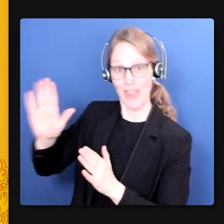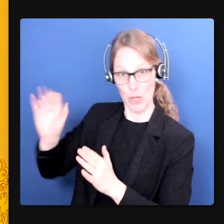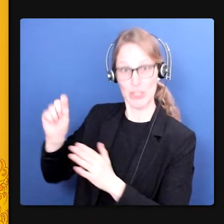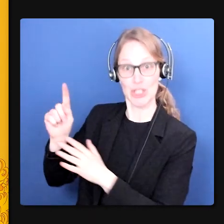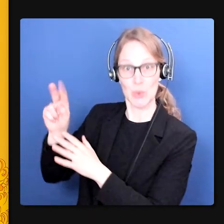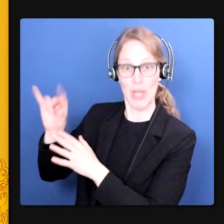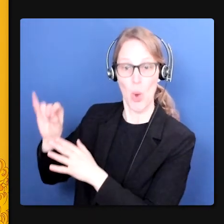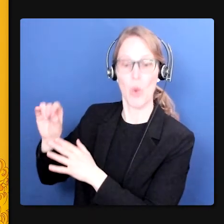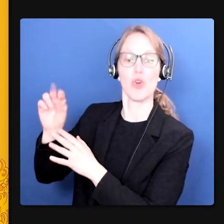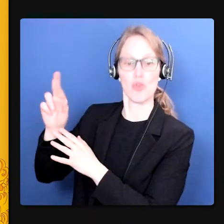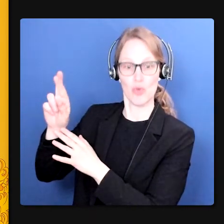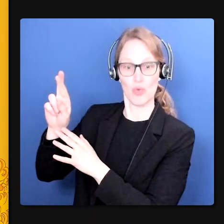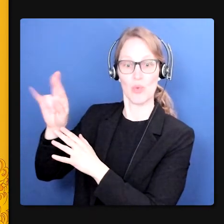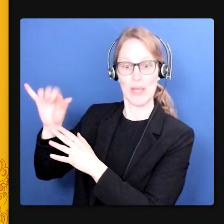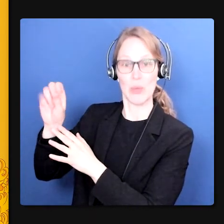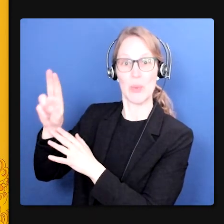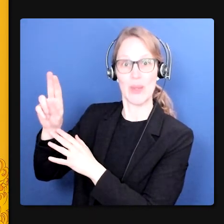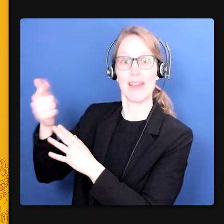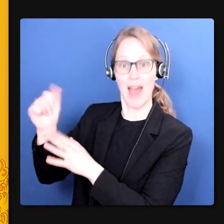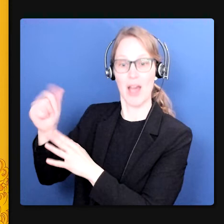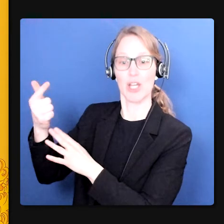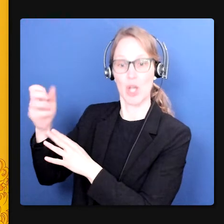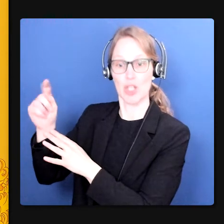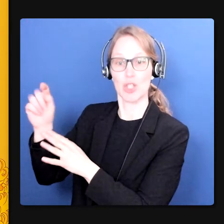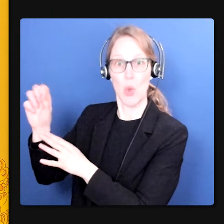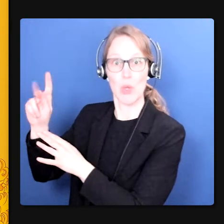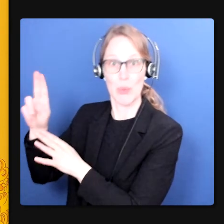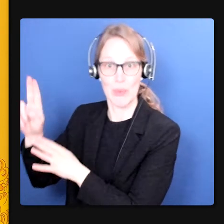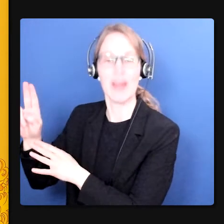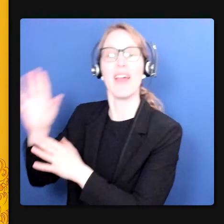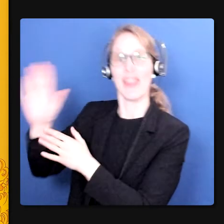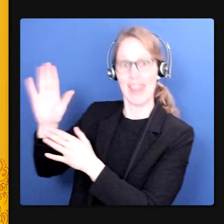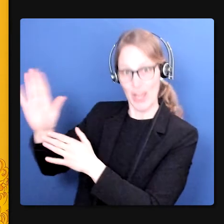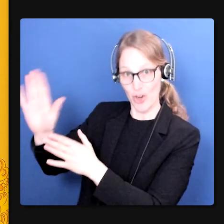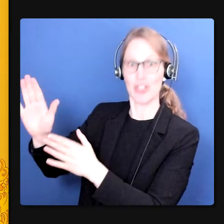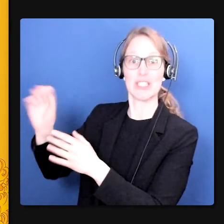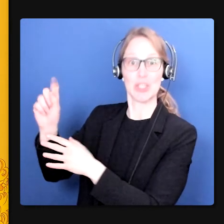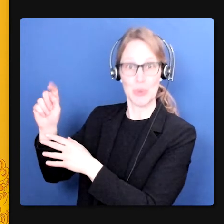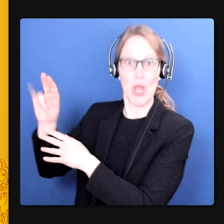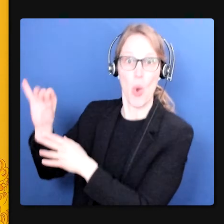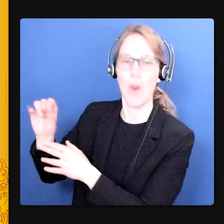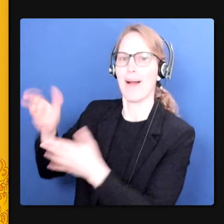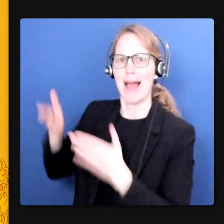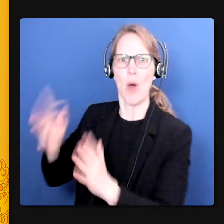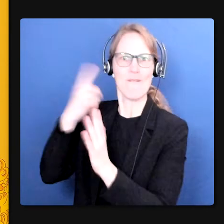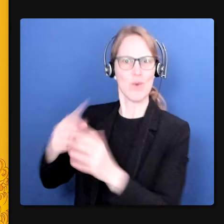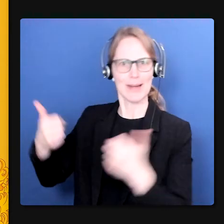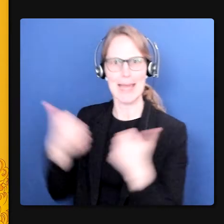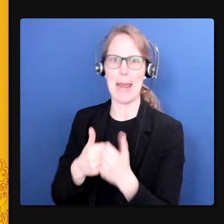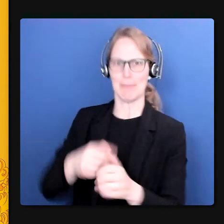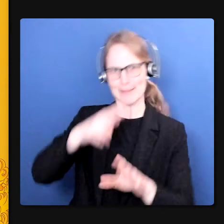at Ryu Ga Gotoku studio make their game a great experience for players who play the game on mobile devices.